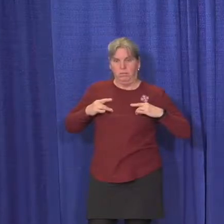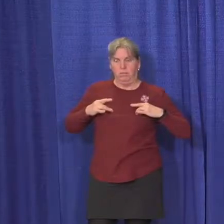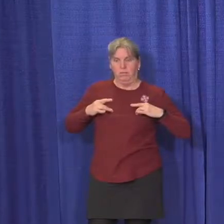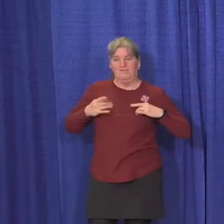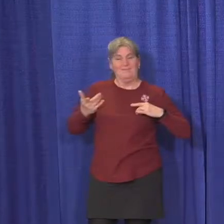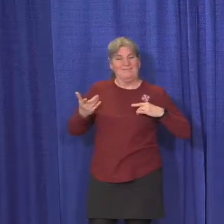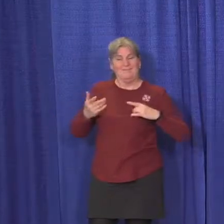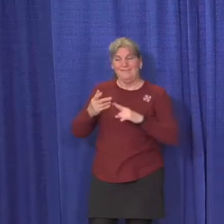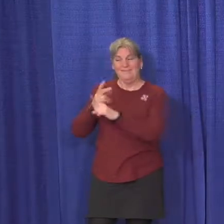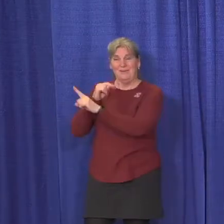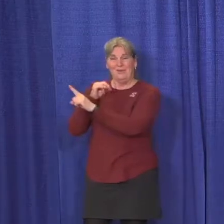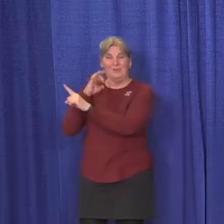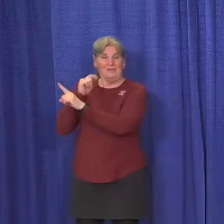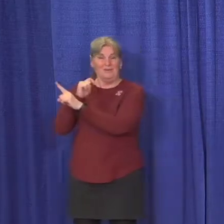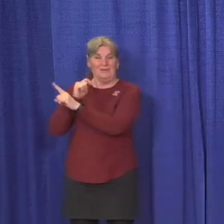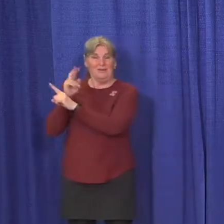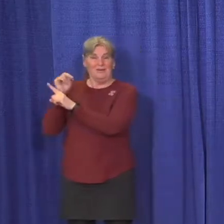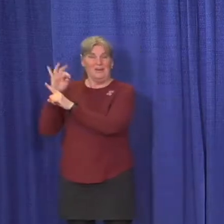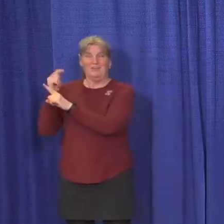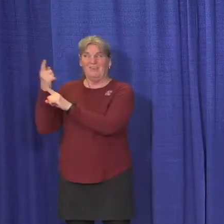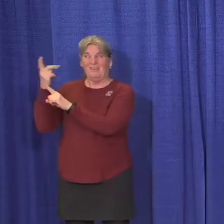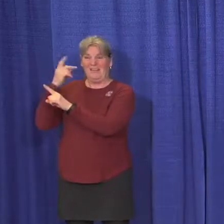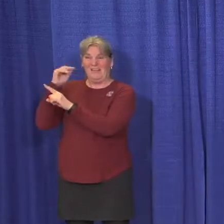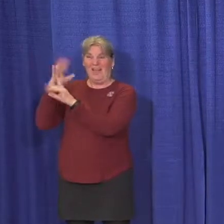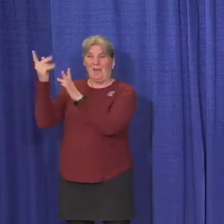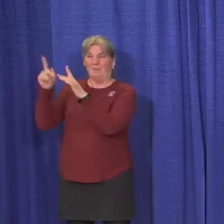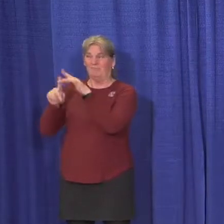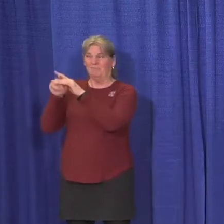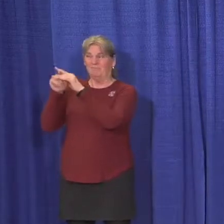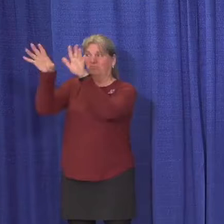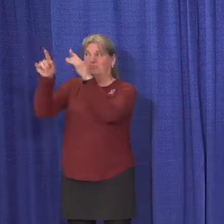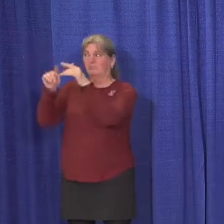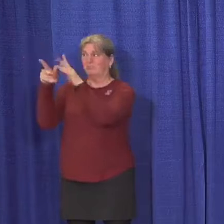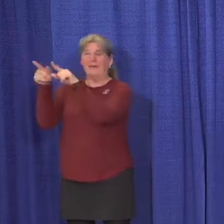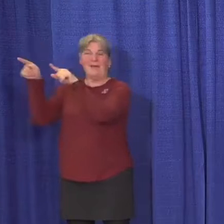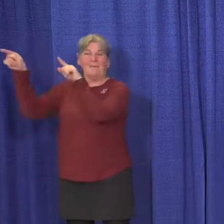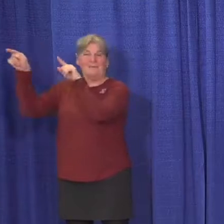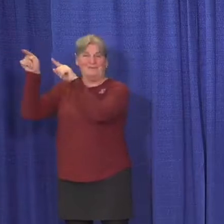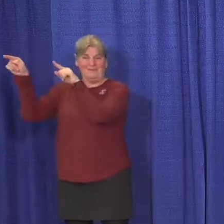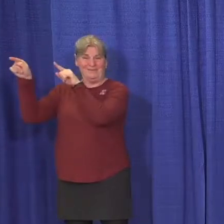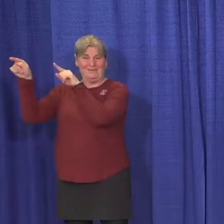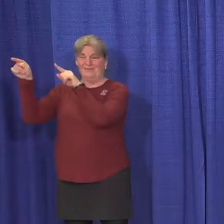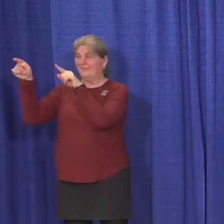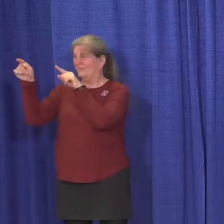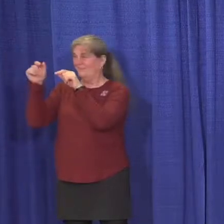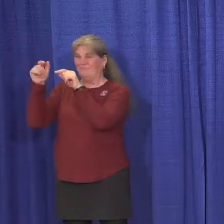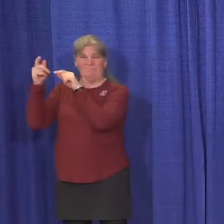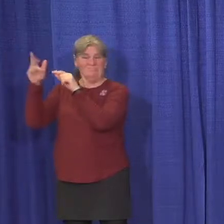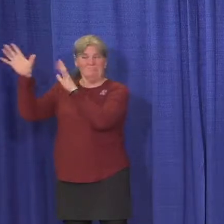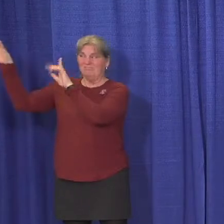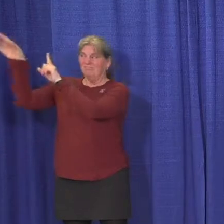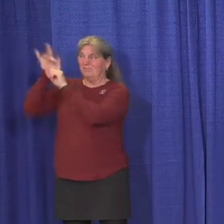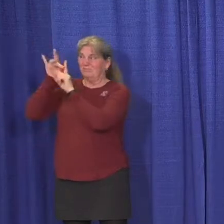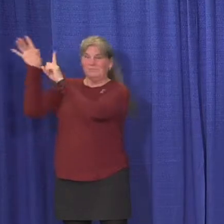getting ill. Both our territorial neighbours are demonstrating outbreaks and spread of COVID are still a